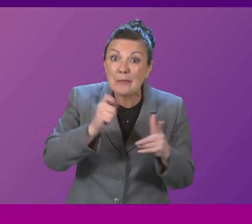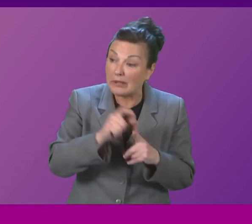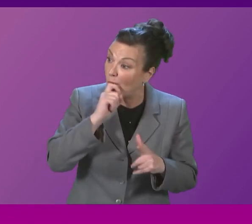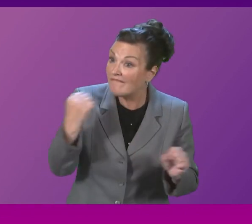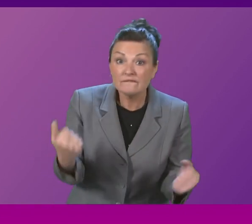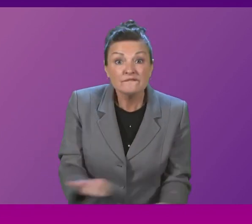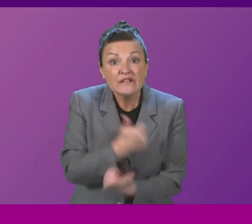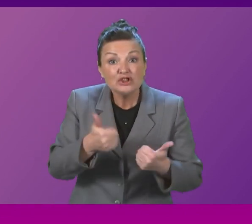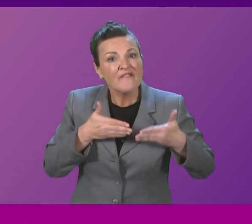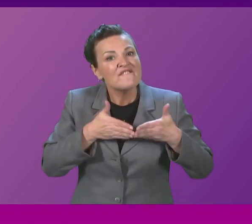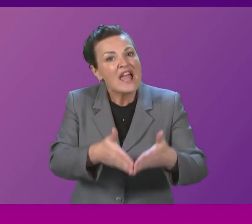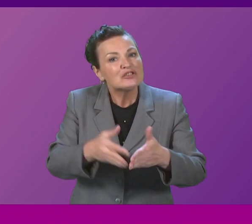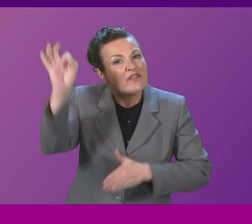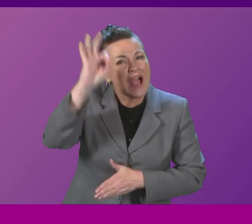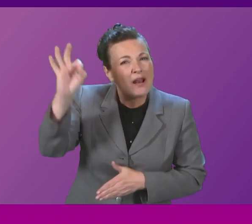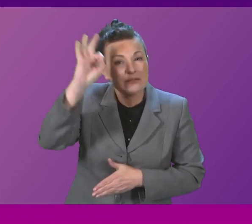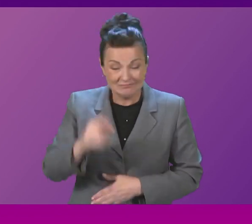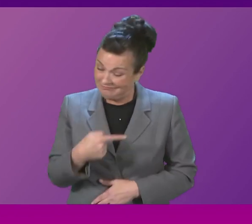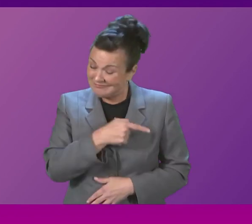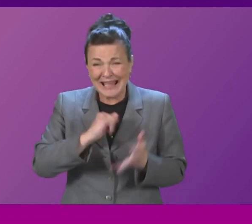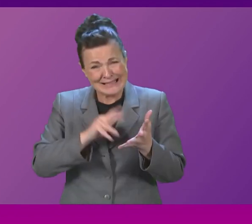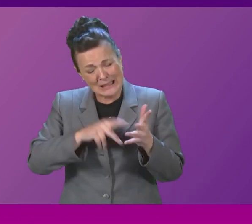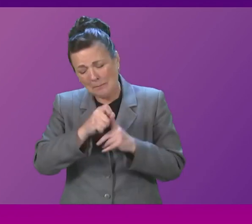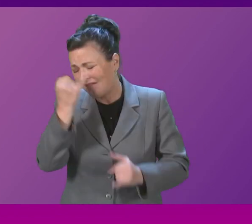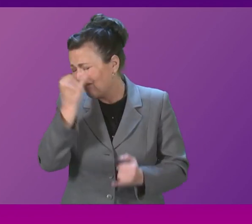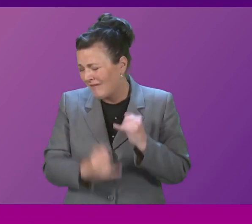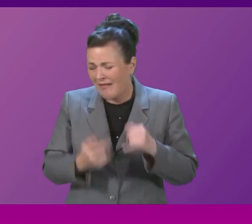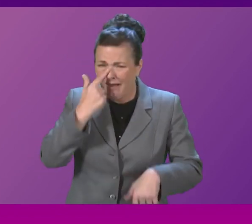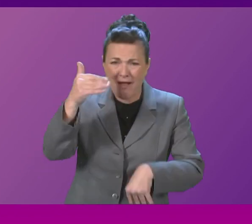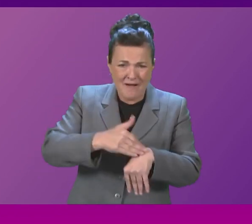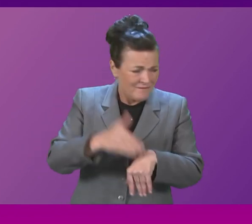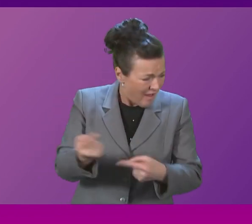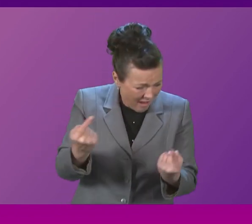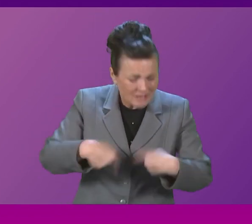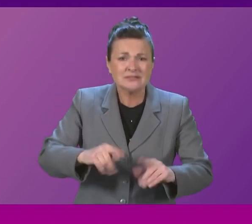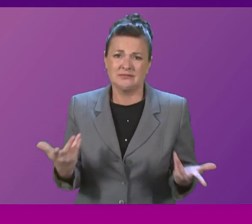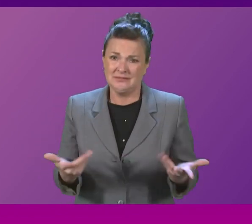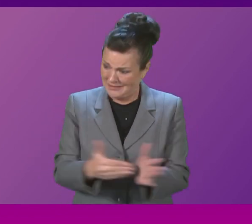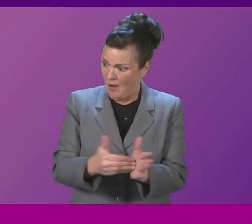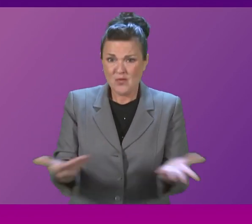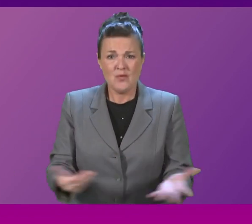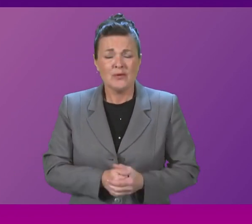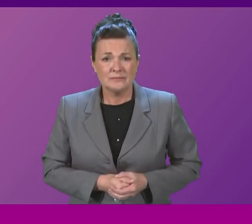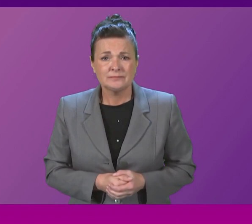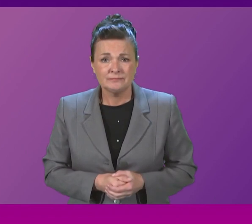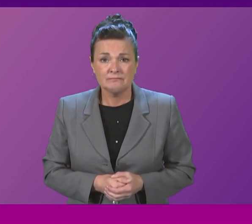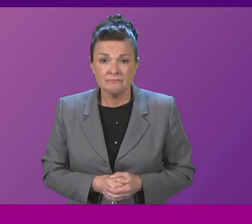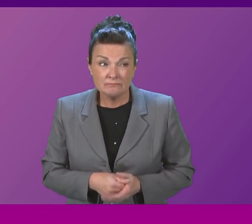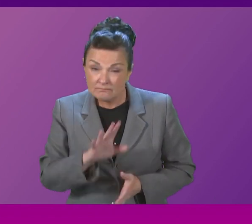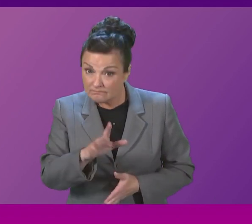The SNP’s failure is having a real impact on people and livelihoods throughout Scotland. Really? Yes, really.